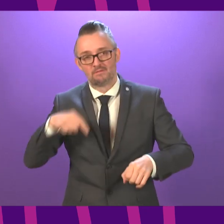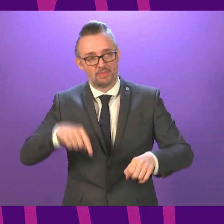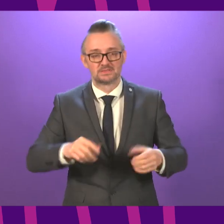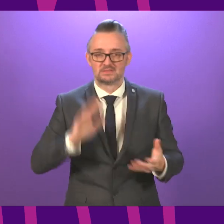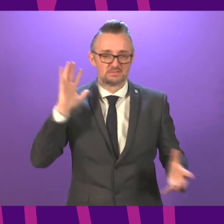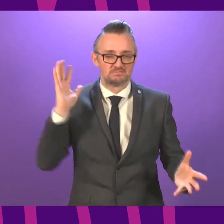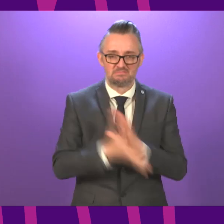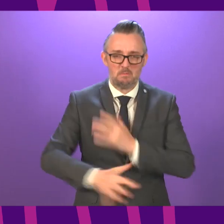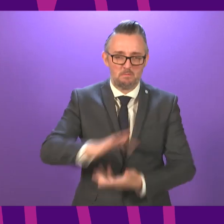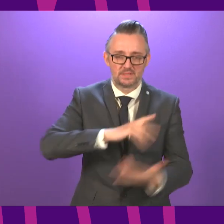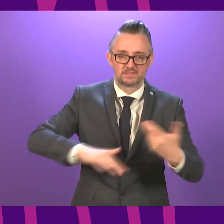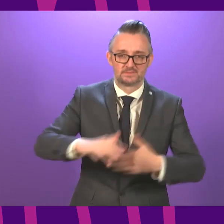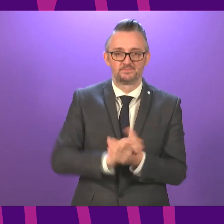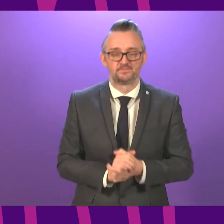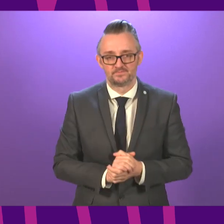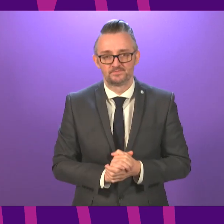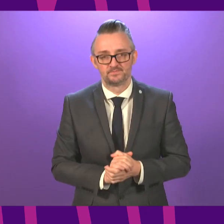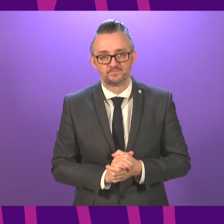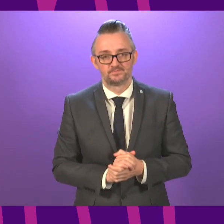The Deputy Presiding Officer: I have 20 minutes and no more